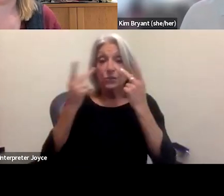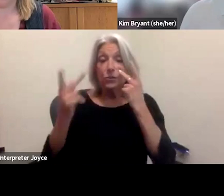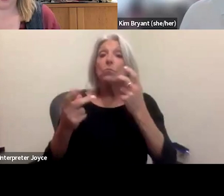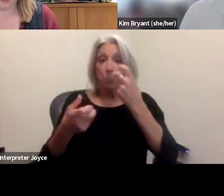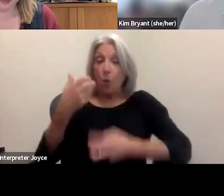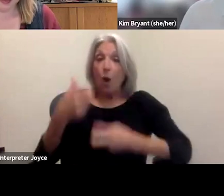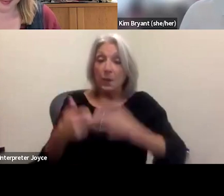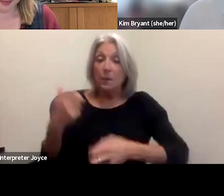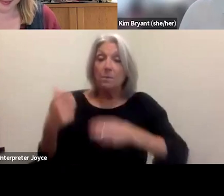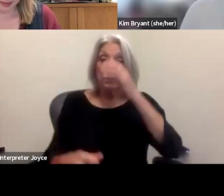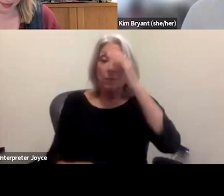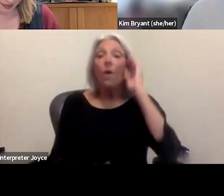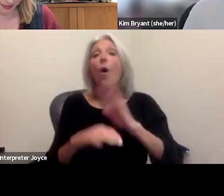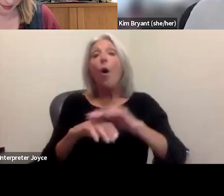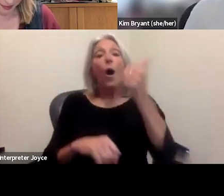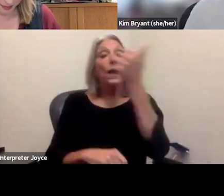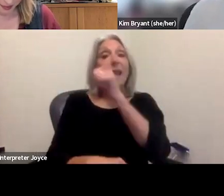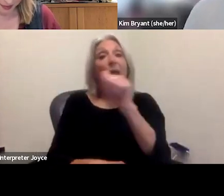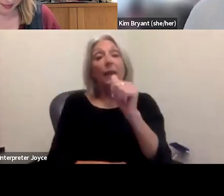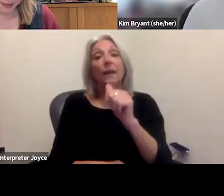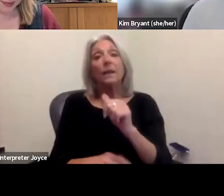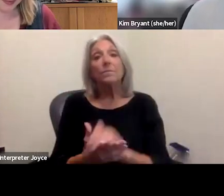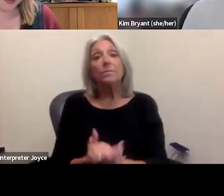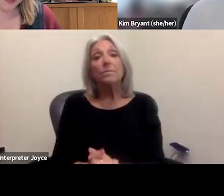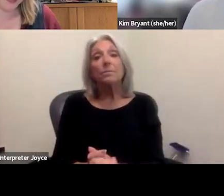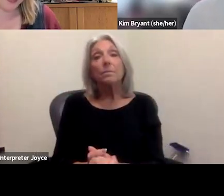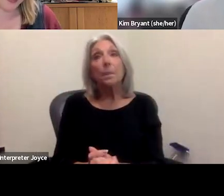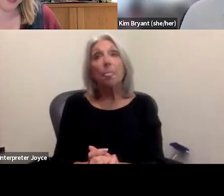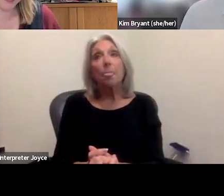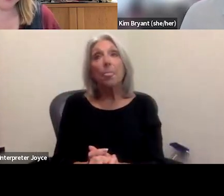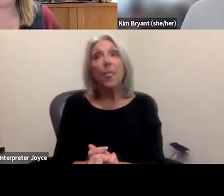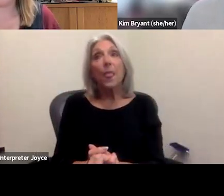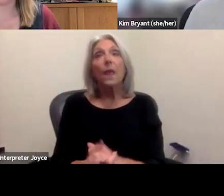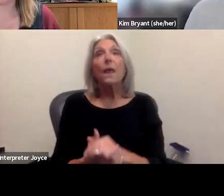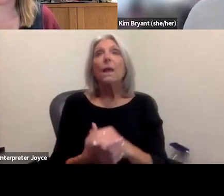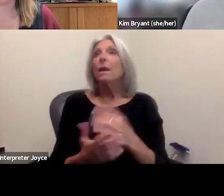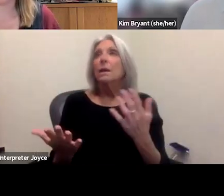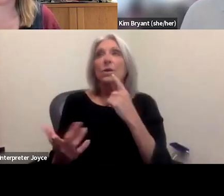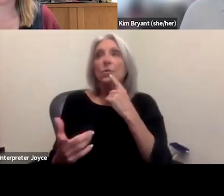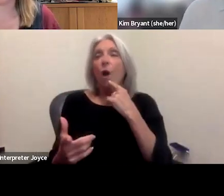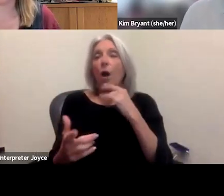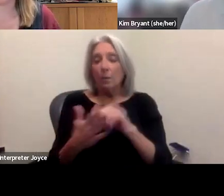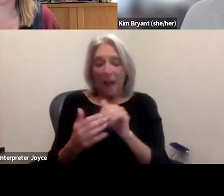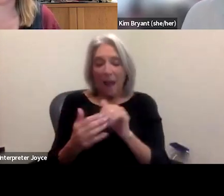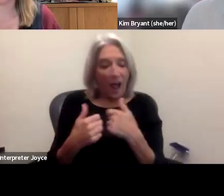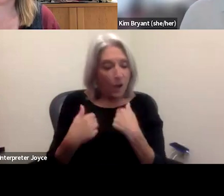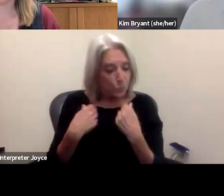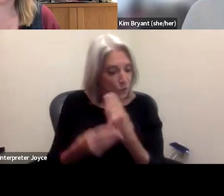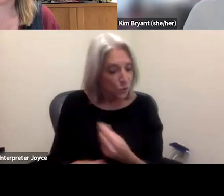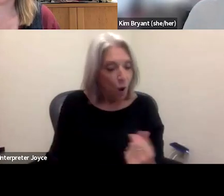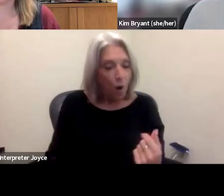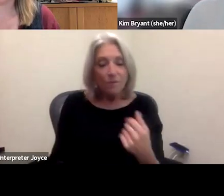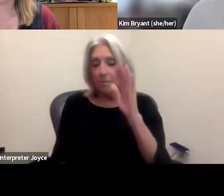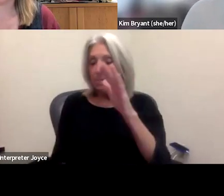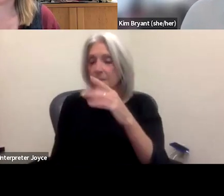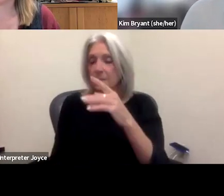On any given day, the solutions are a mix of always-- I always need this, I sometimes need this,